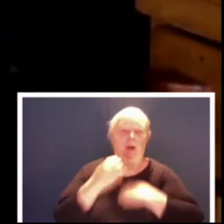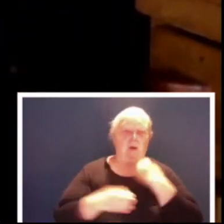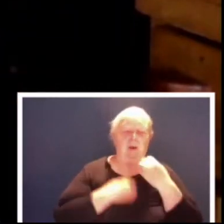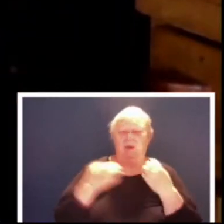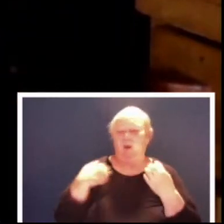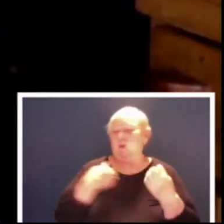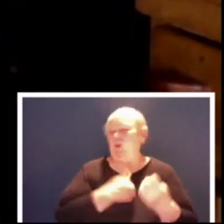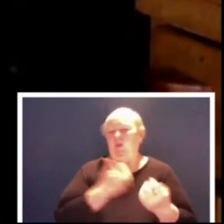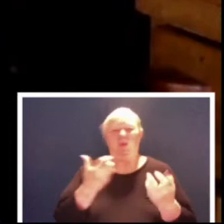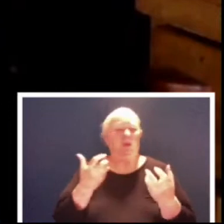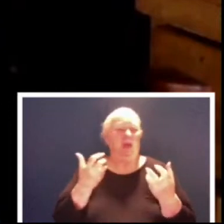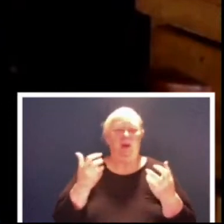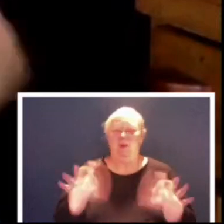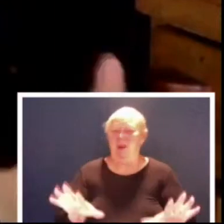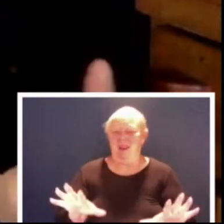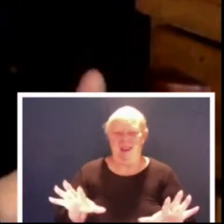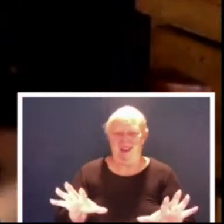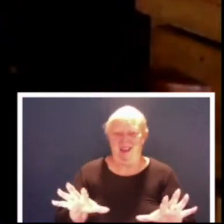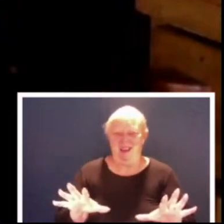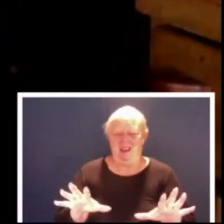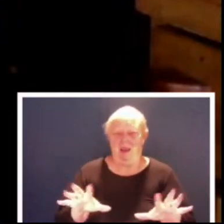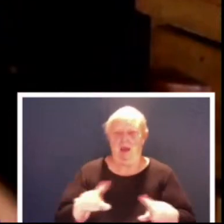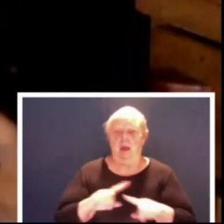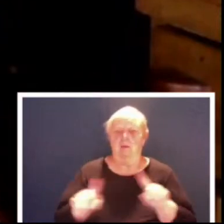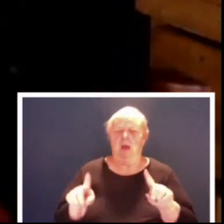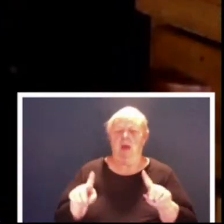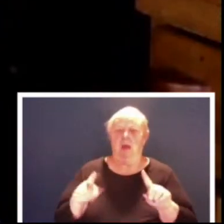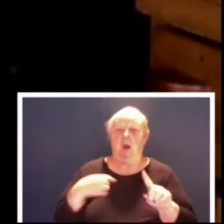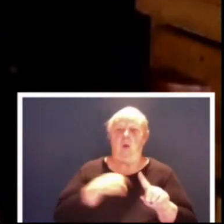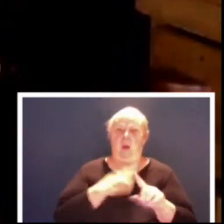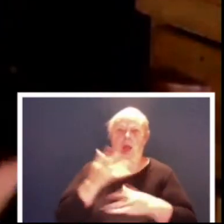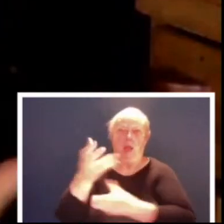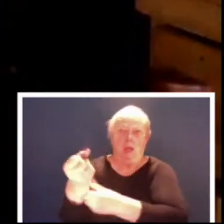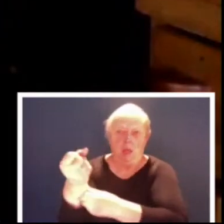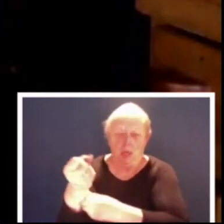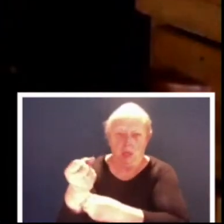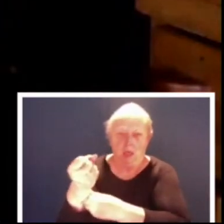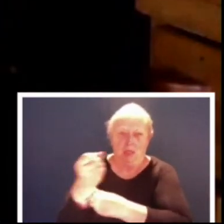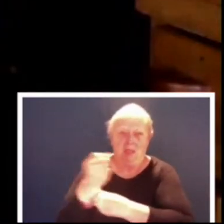The trick is how fast we're clinging unto them in the moment that they come up.